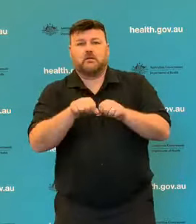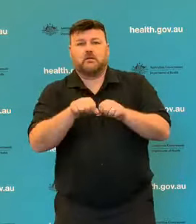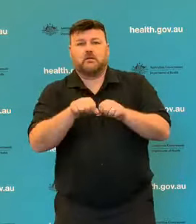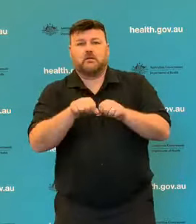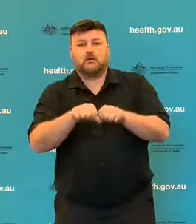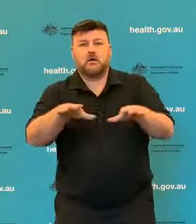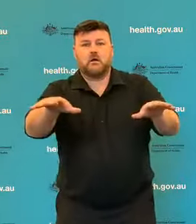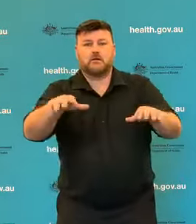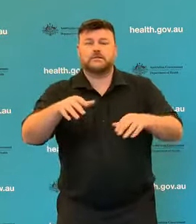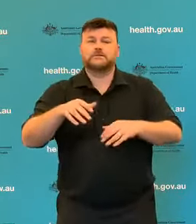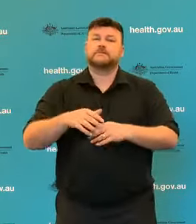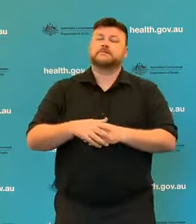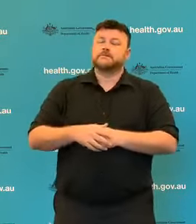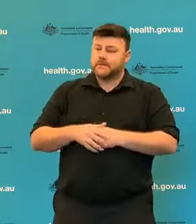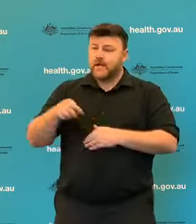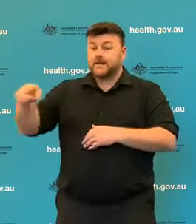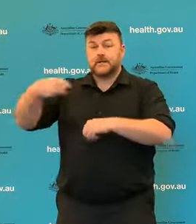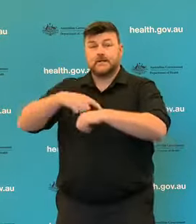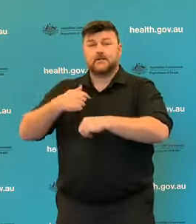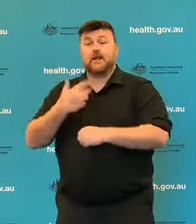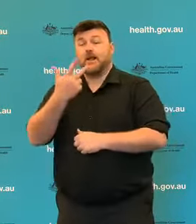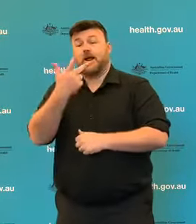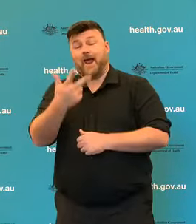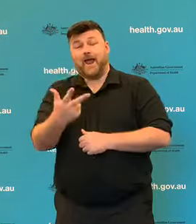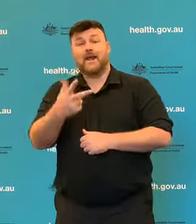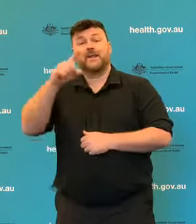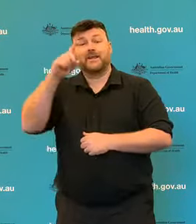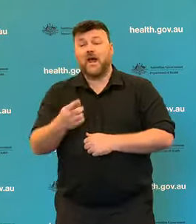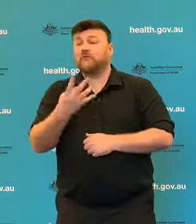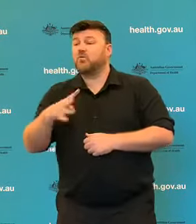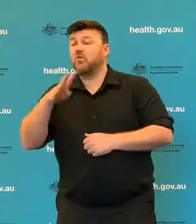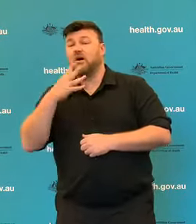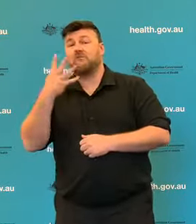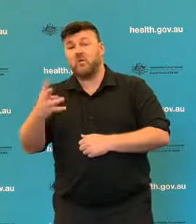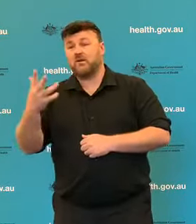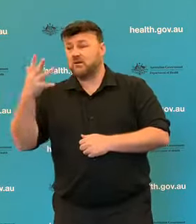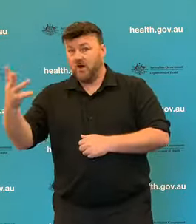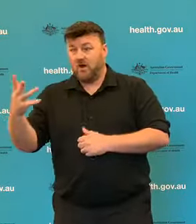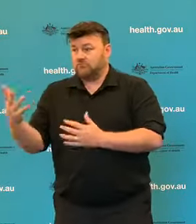We reported that 8,449 people had been diagnosed with COVID-19 in